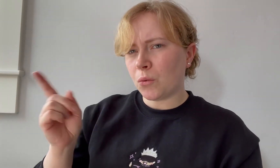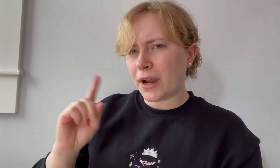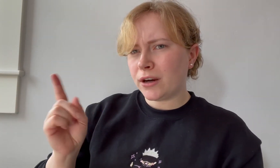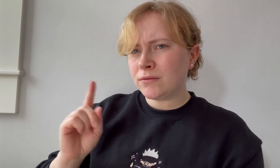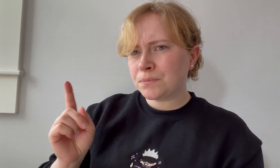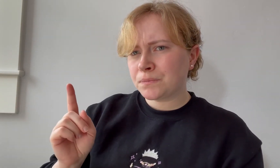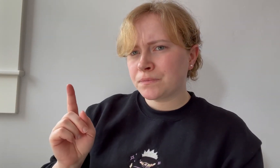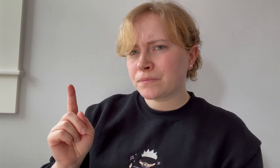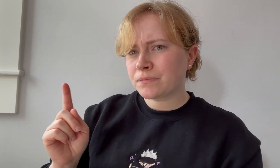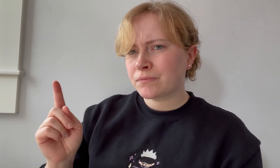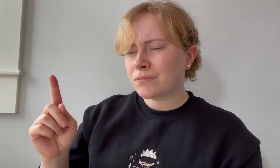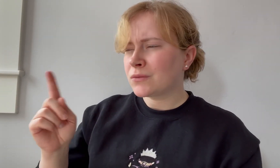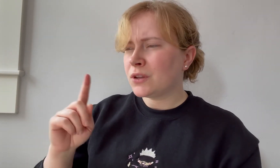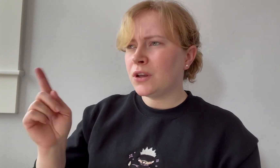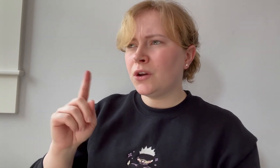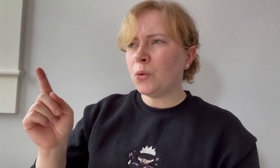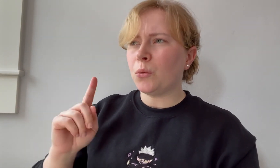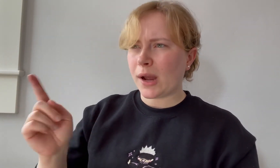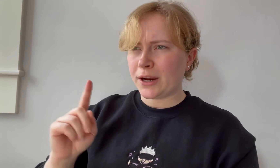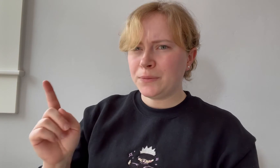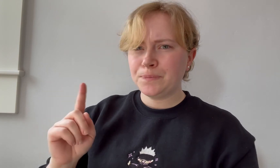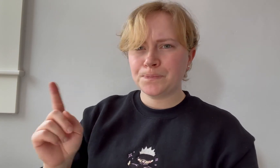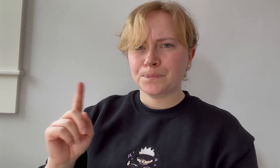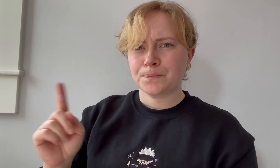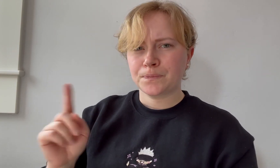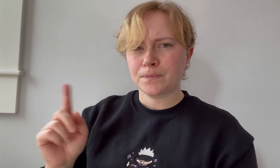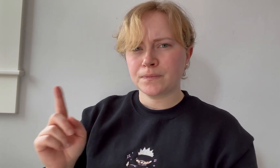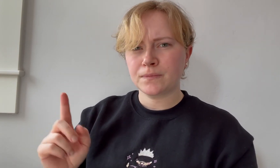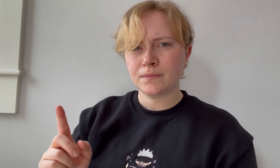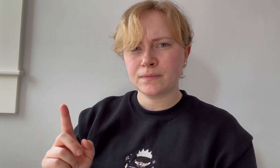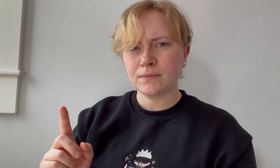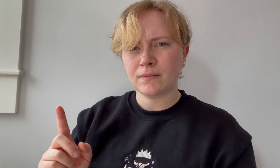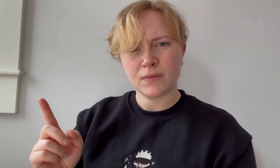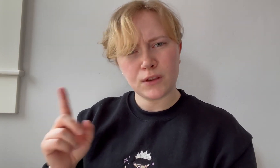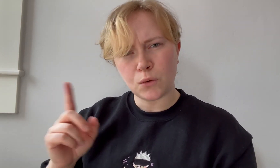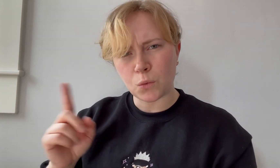where where where